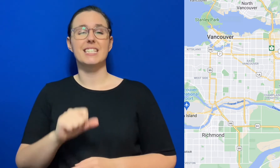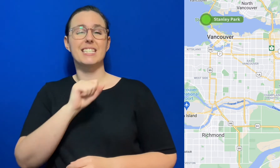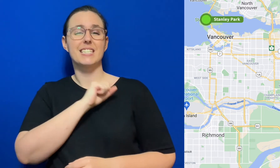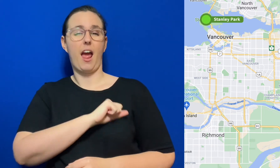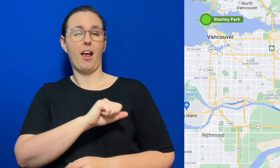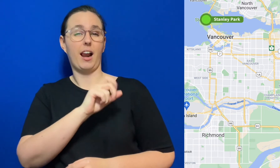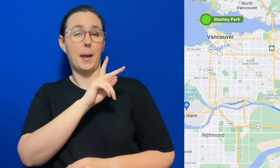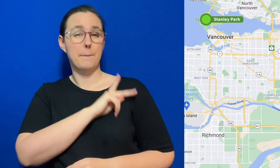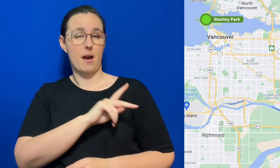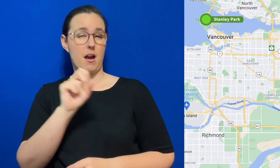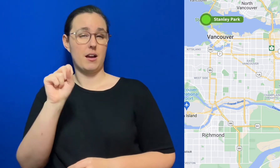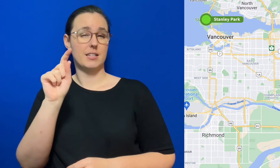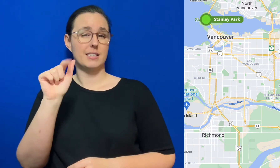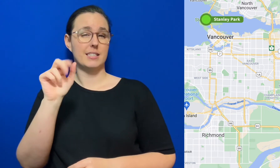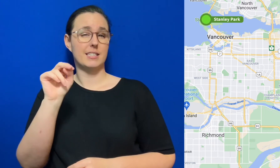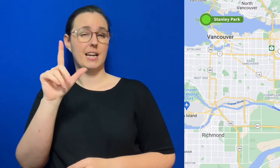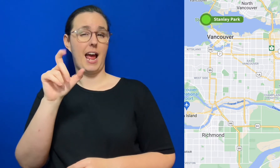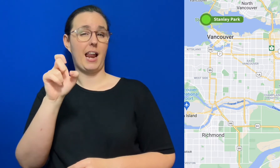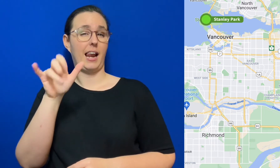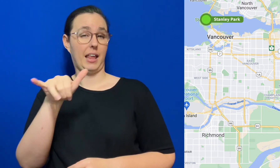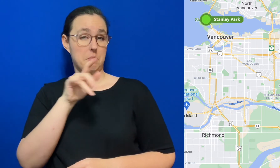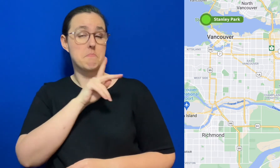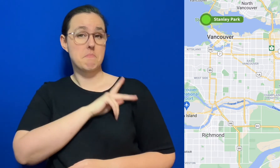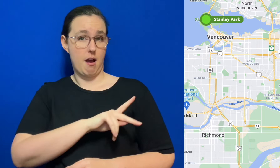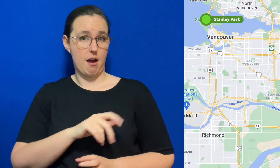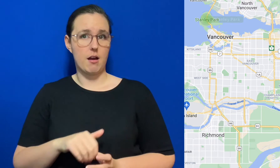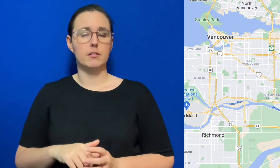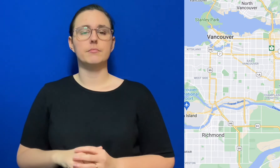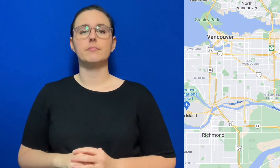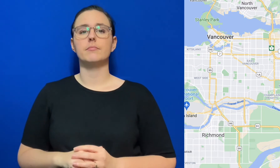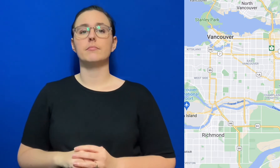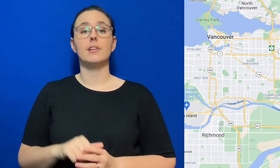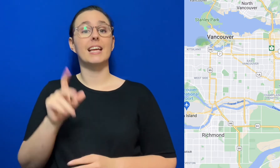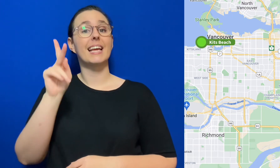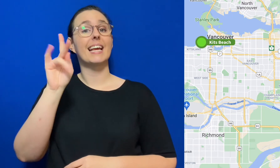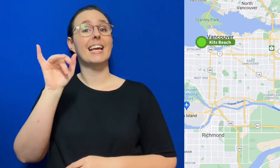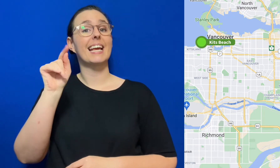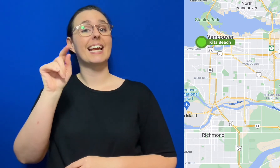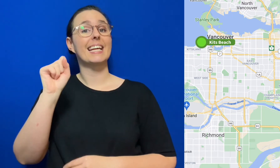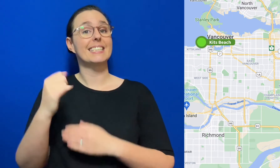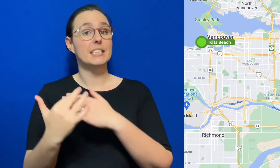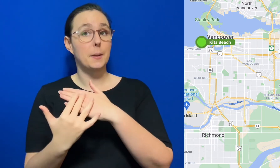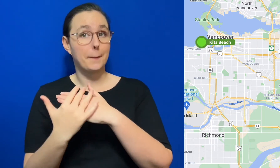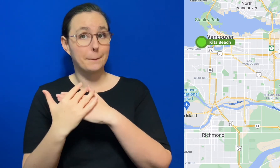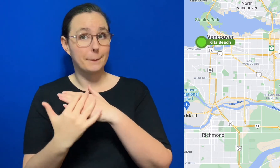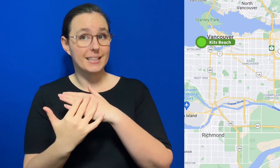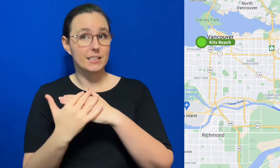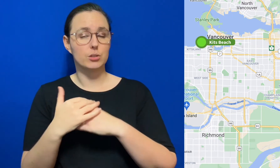Stanley Park Kits Beach